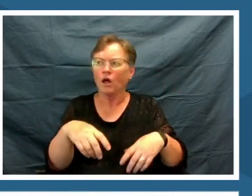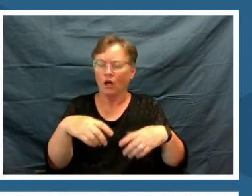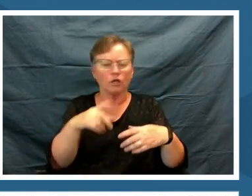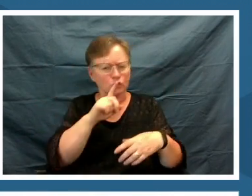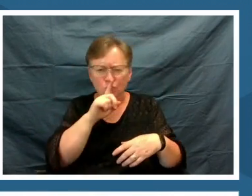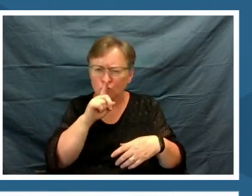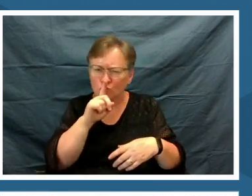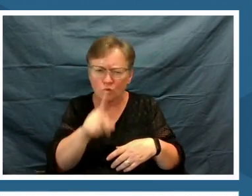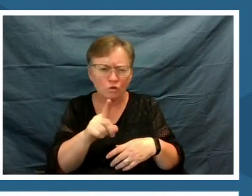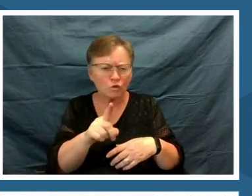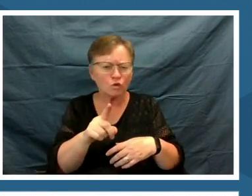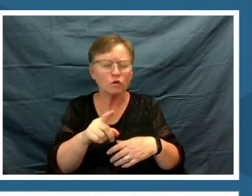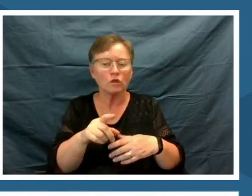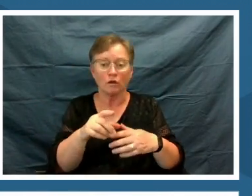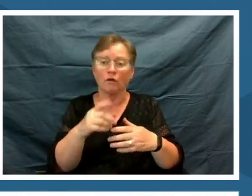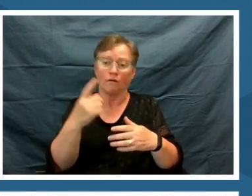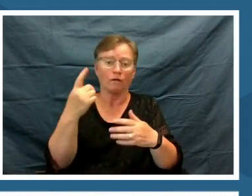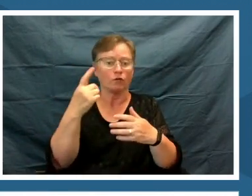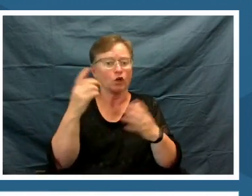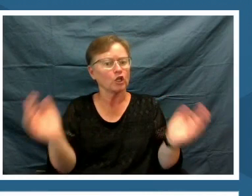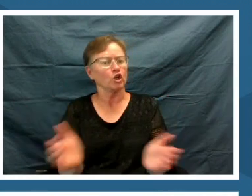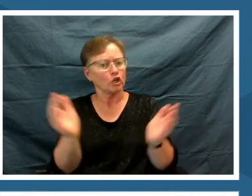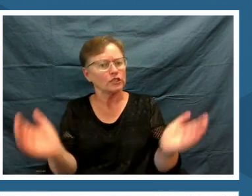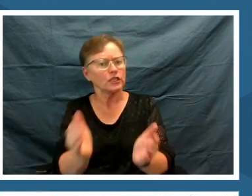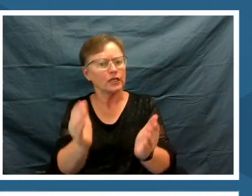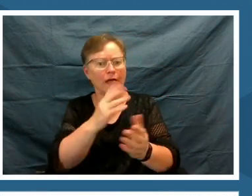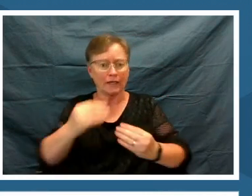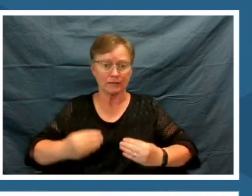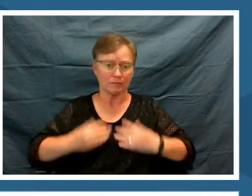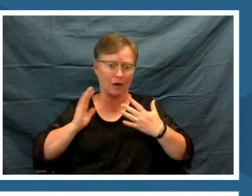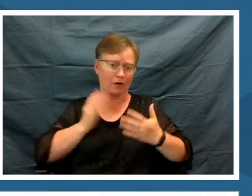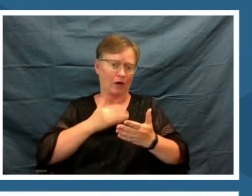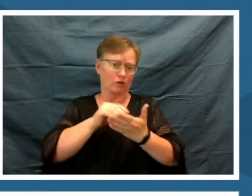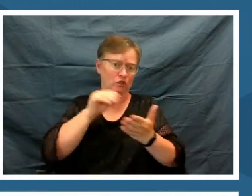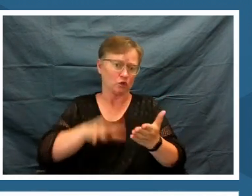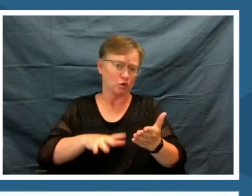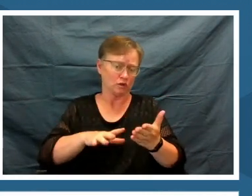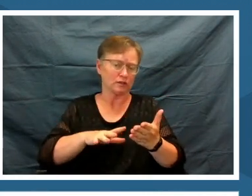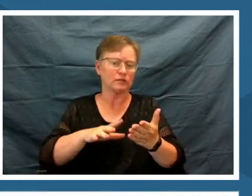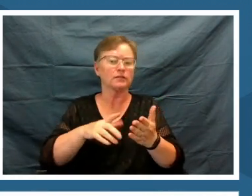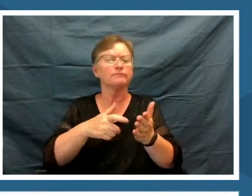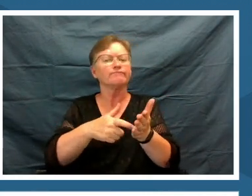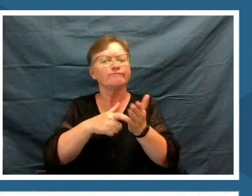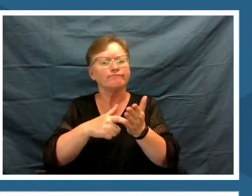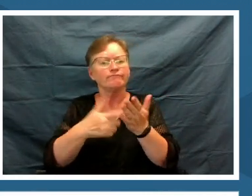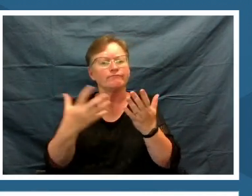and is inspiring our students and i think by integrating